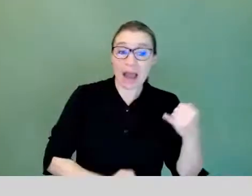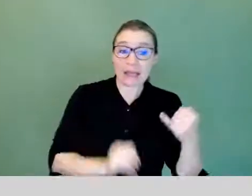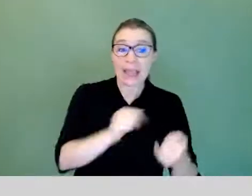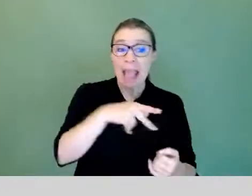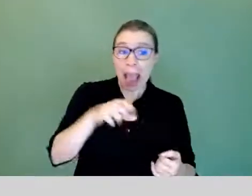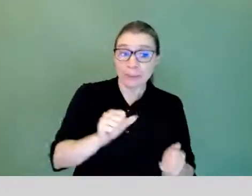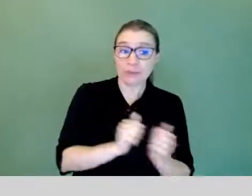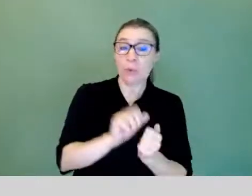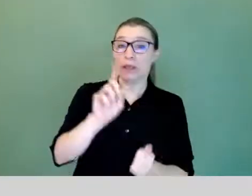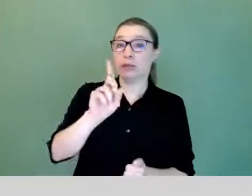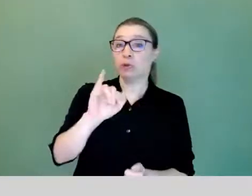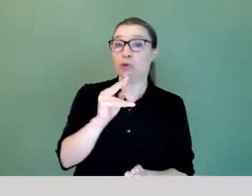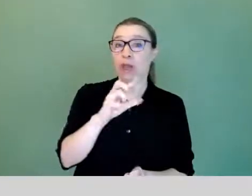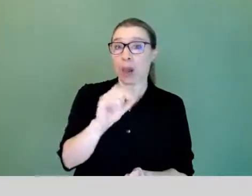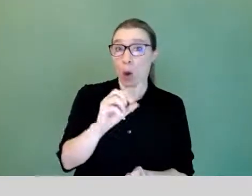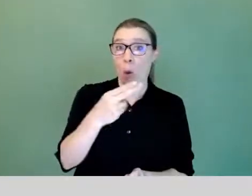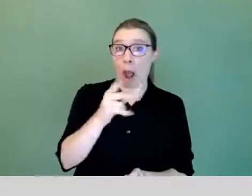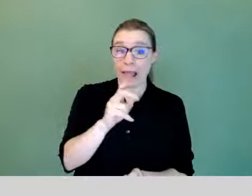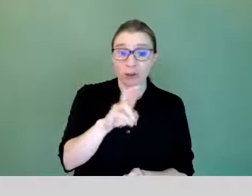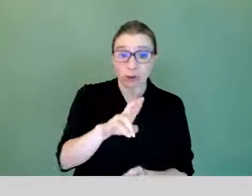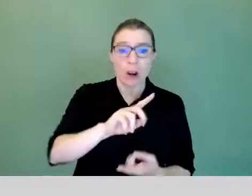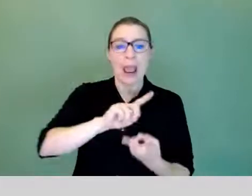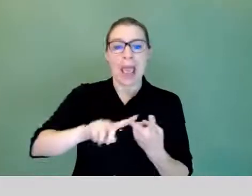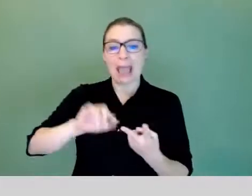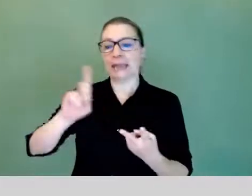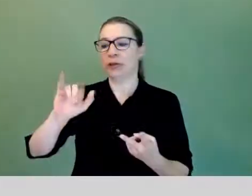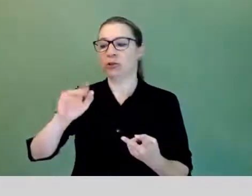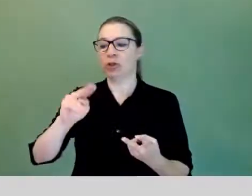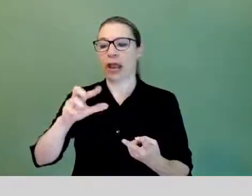Djangohunter and DjangoGoat projects.